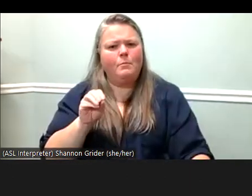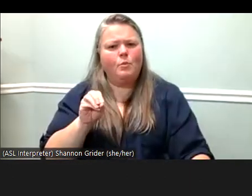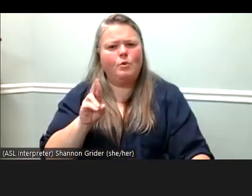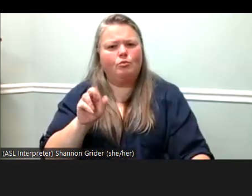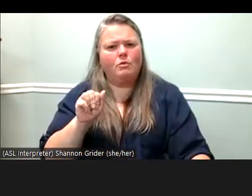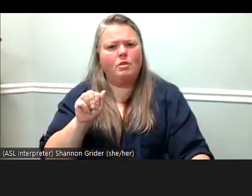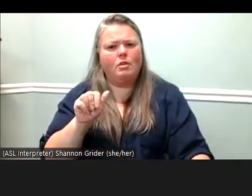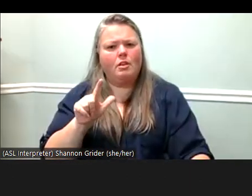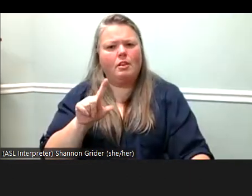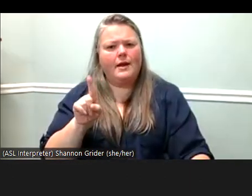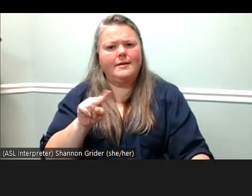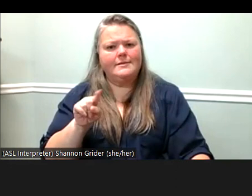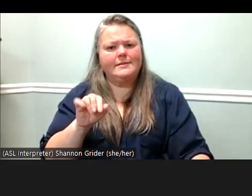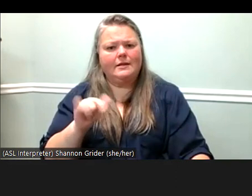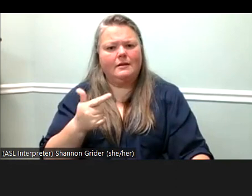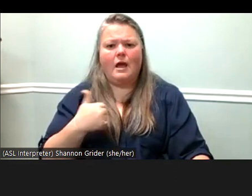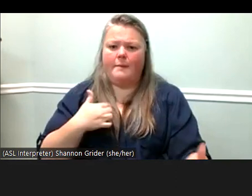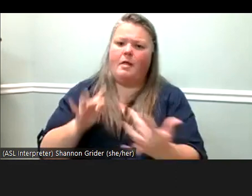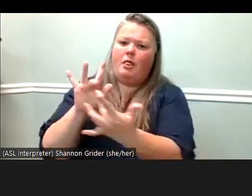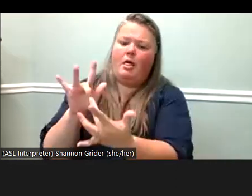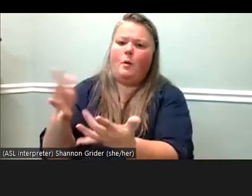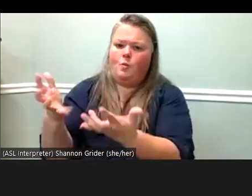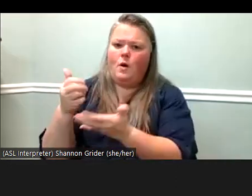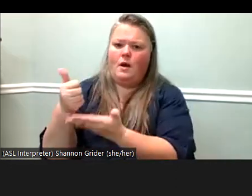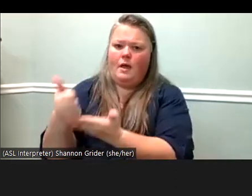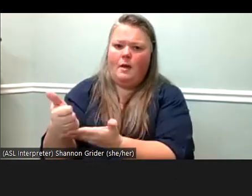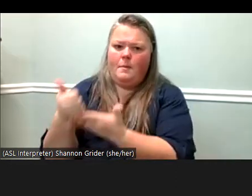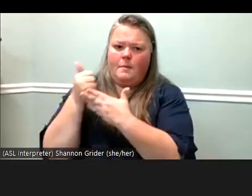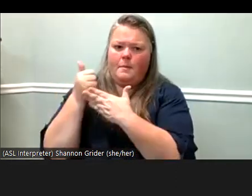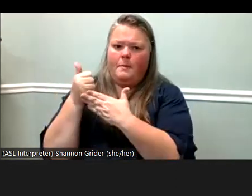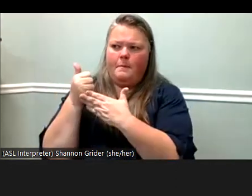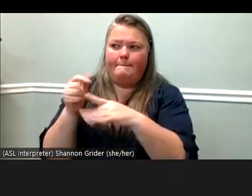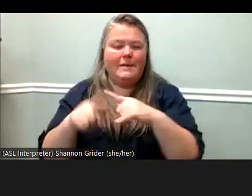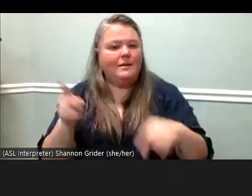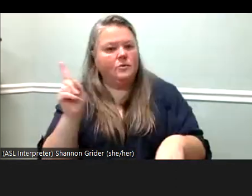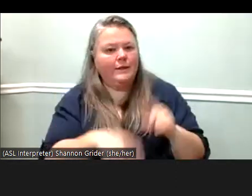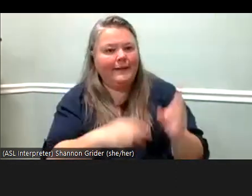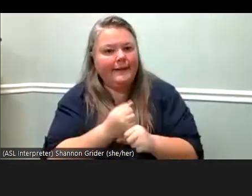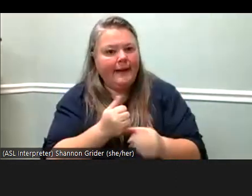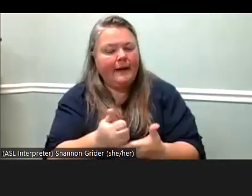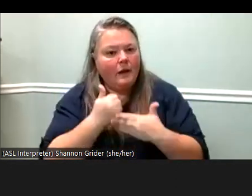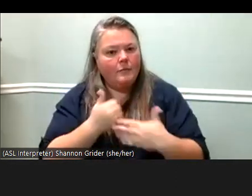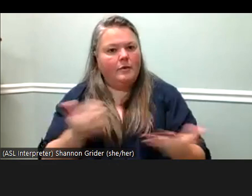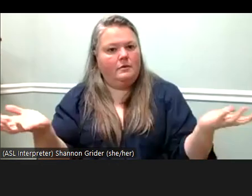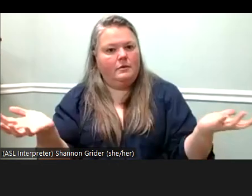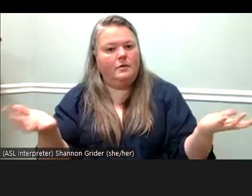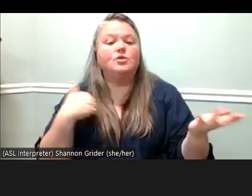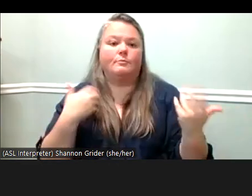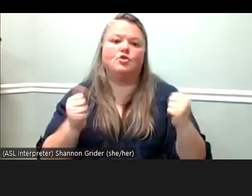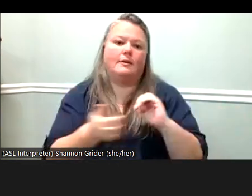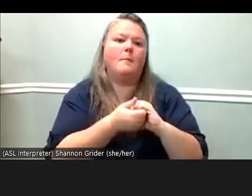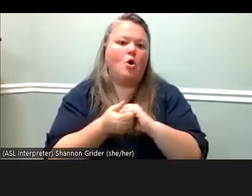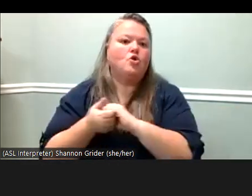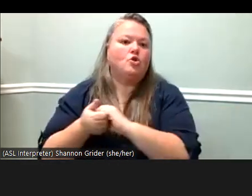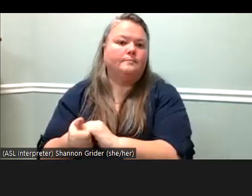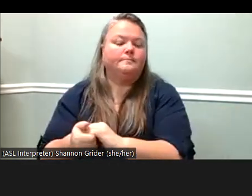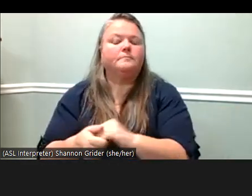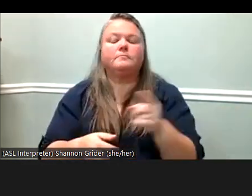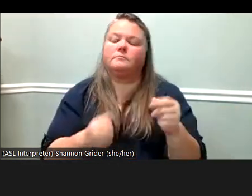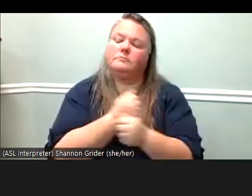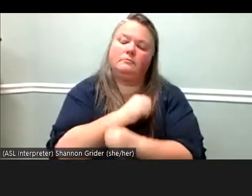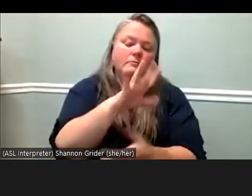THIS IS MICHELLE. WE HEAR REPORTS OF IT ALL THE TIME. PEOPLE ARE OLD I CAN'T TREAT YOU BECAUSE YOU HAVE HEARING LOSS AND IT'S SO DID HE MORALIZING